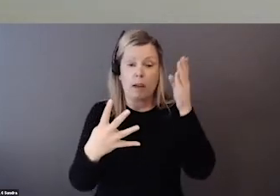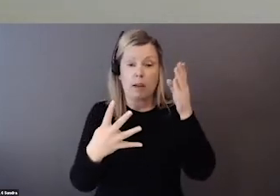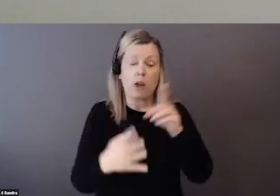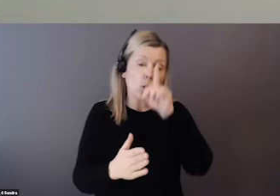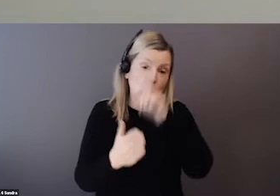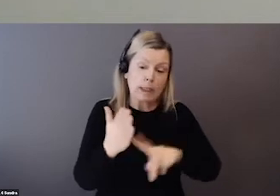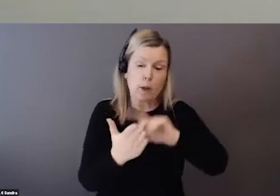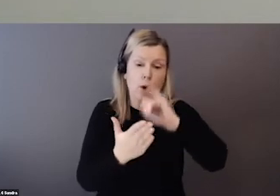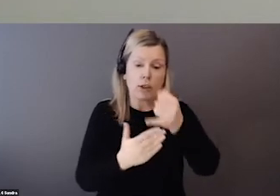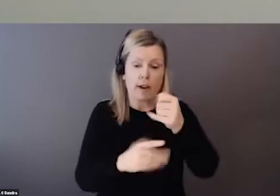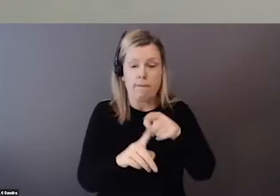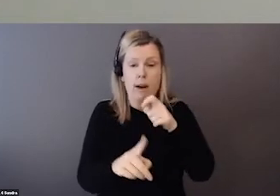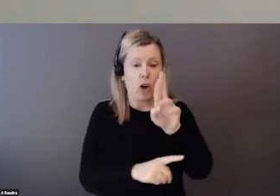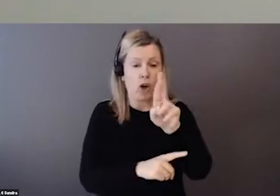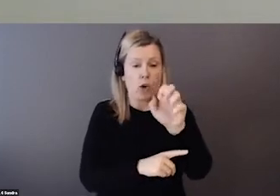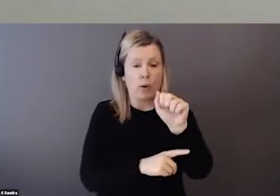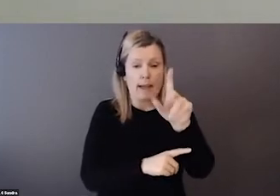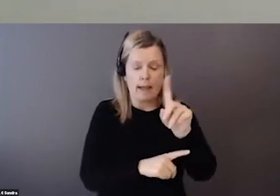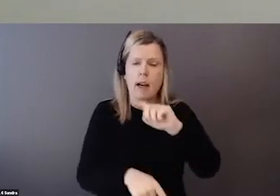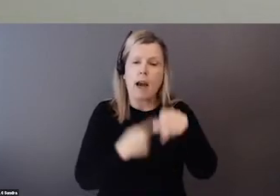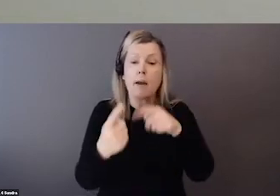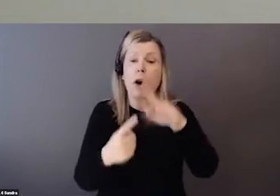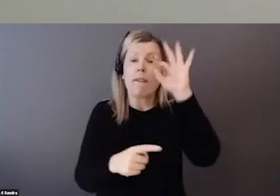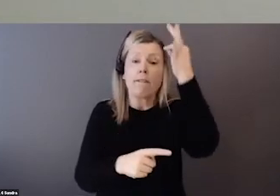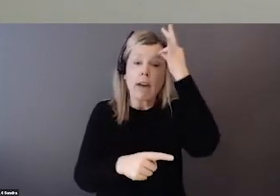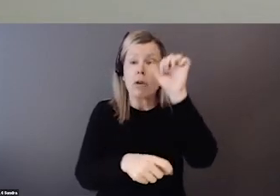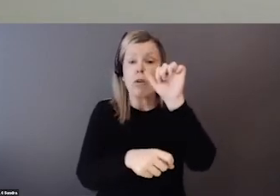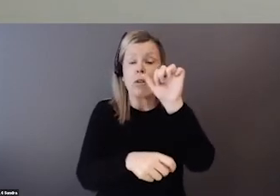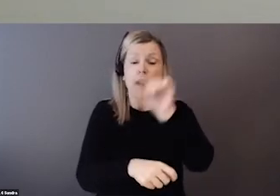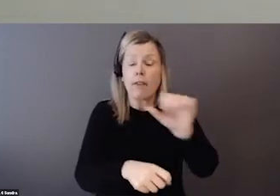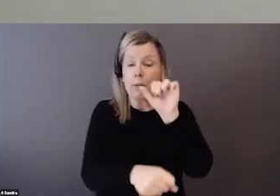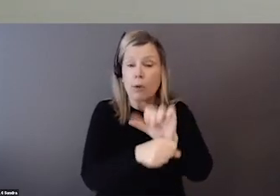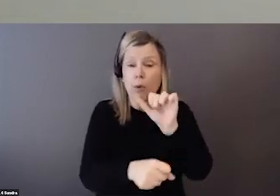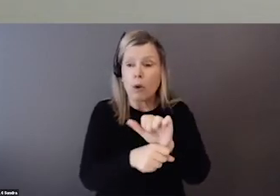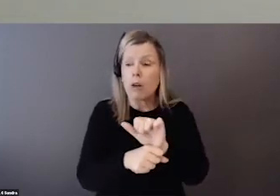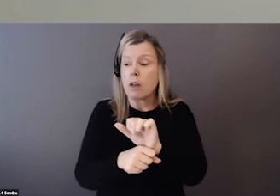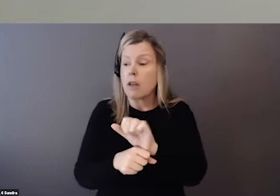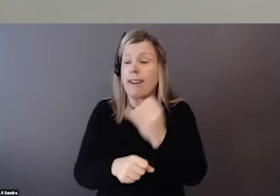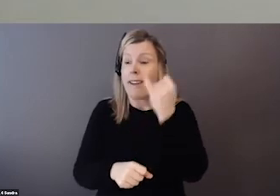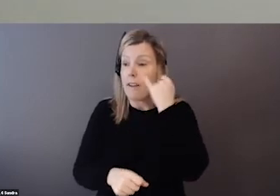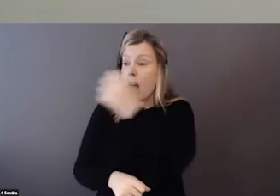about career transitions and accessibility in the federal public service led by Carleton University